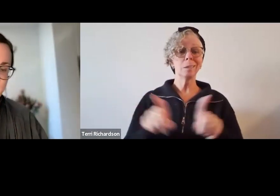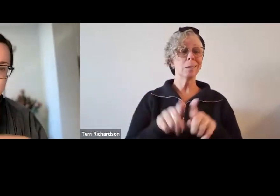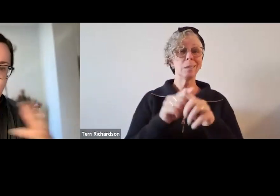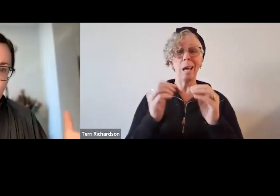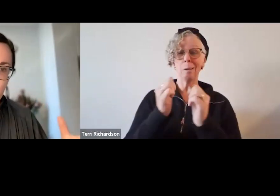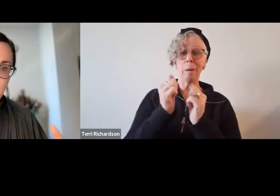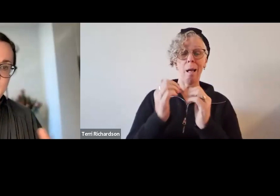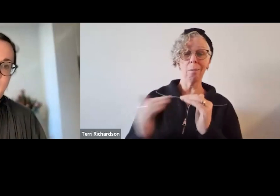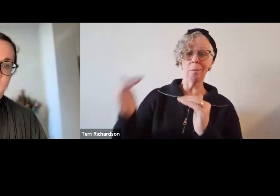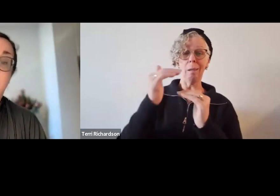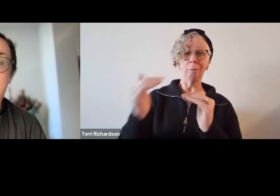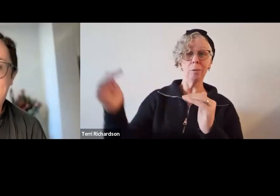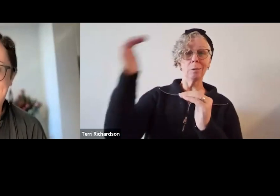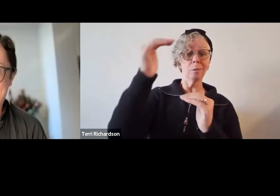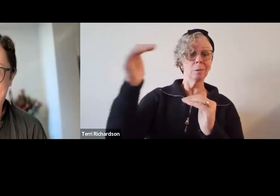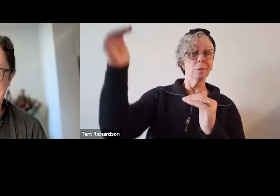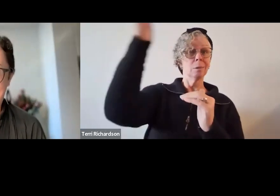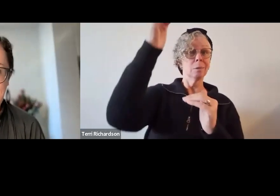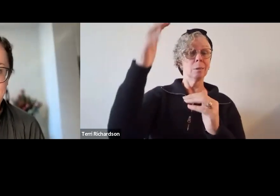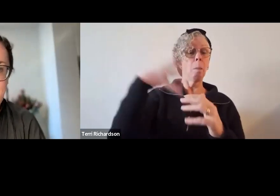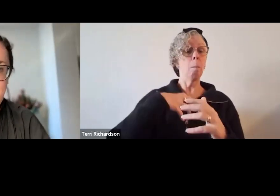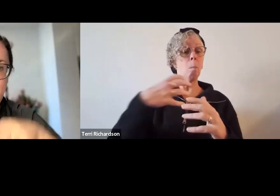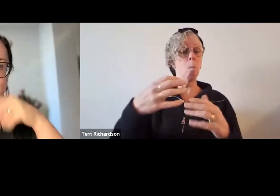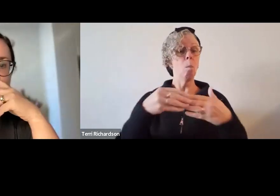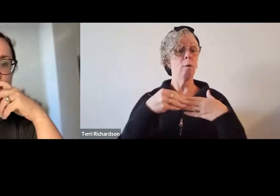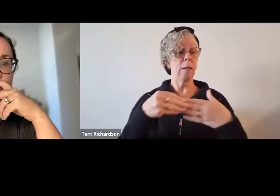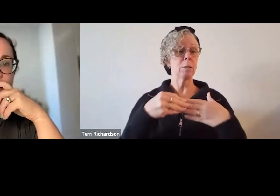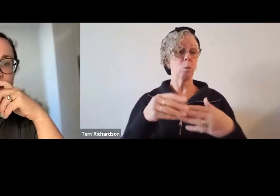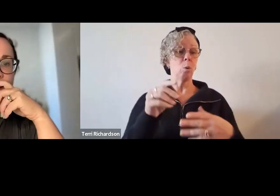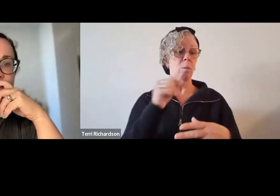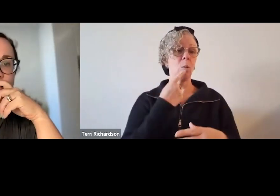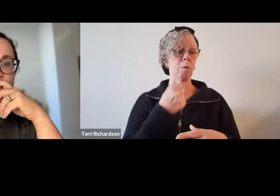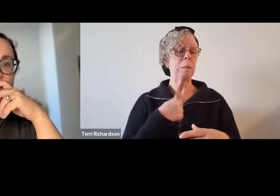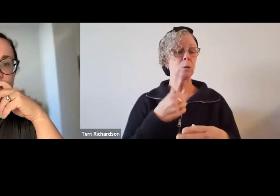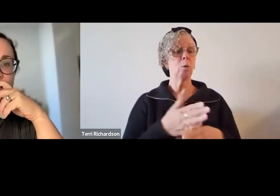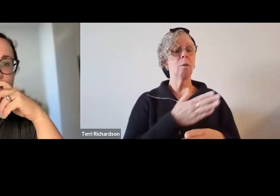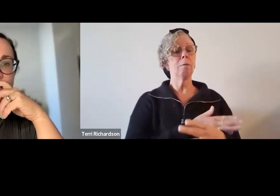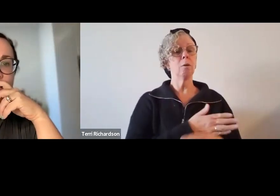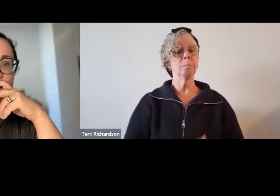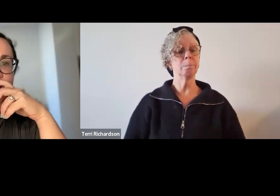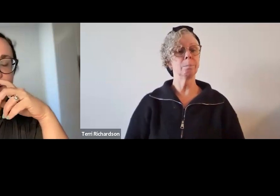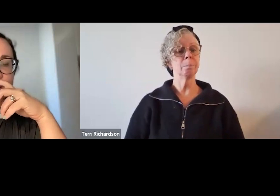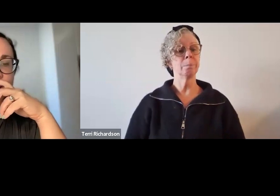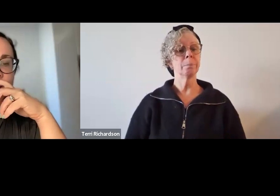teams are all a lot more flexible than we've been led to believe.